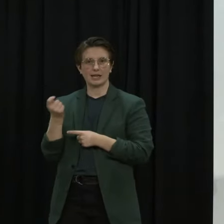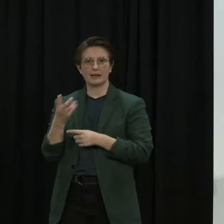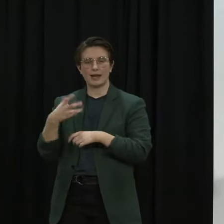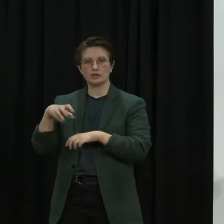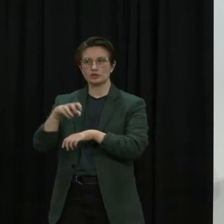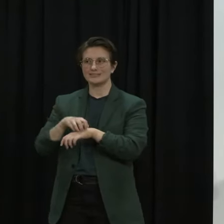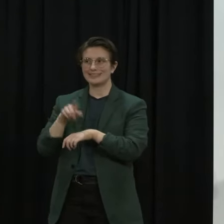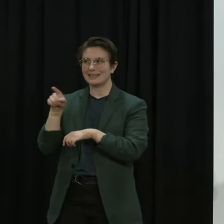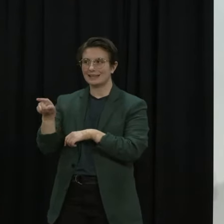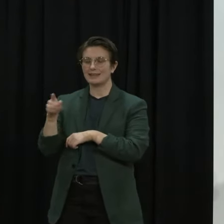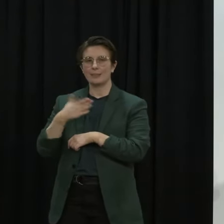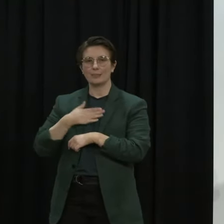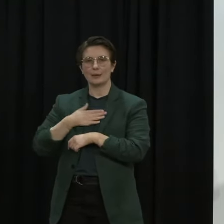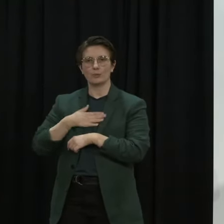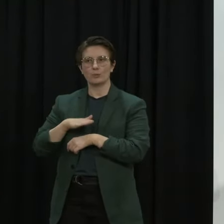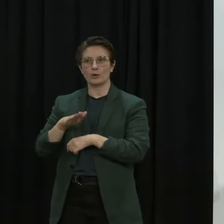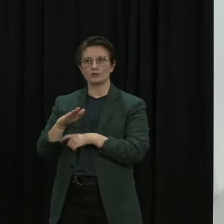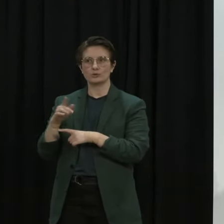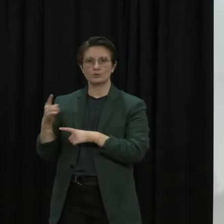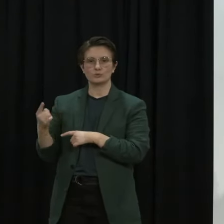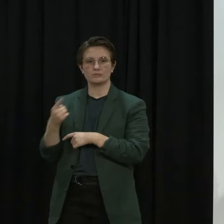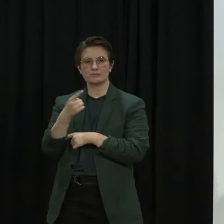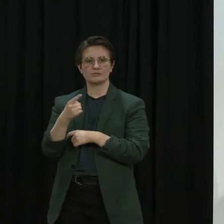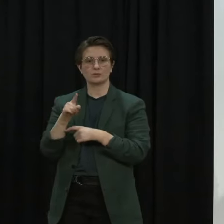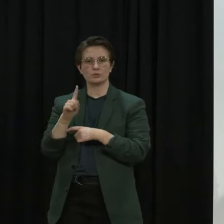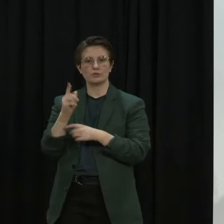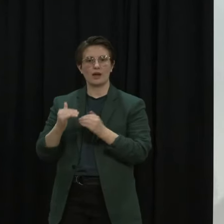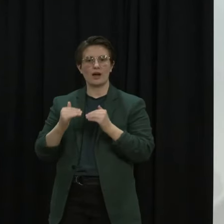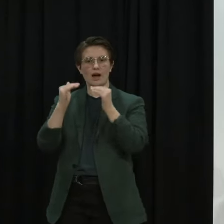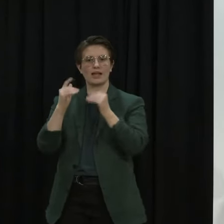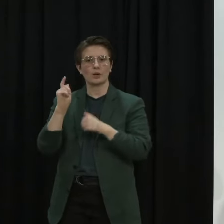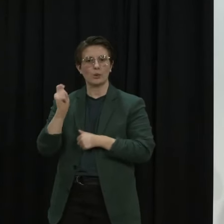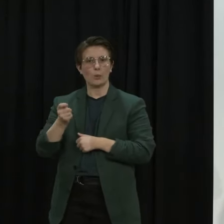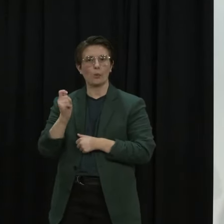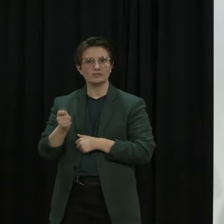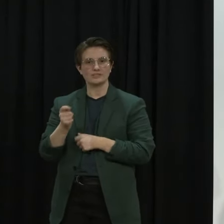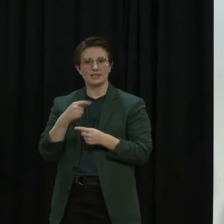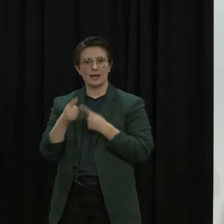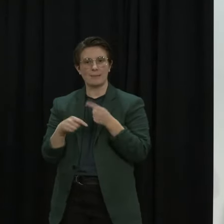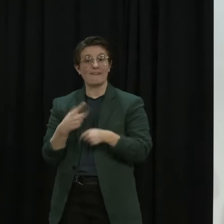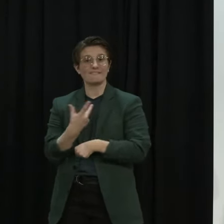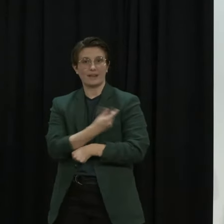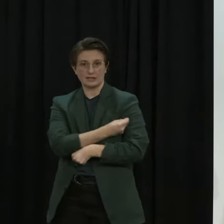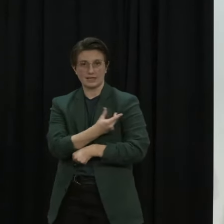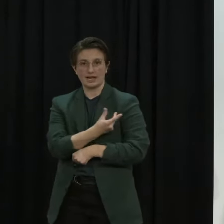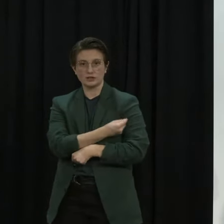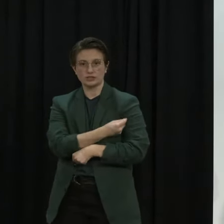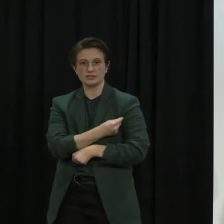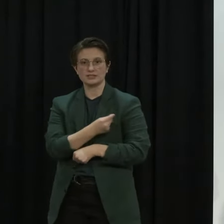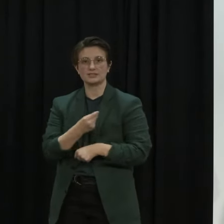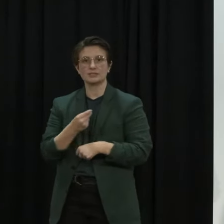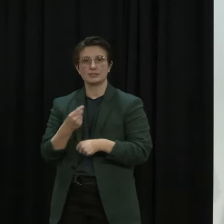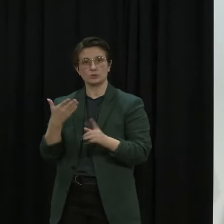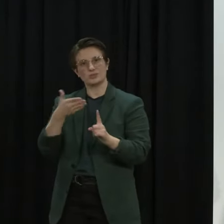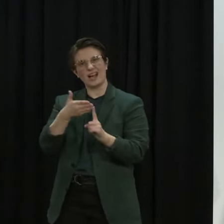commissioning agency getting